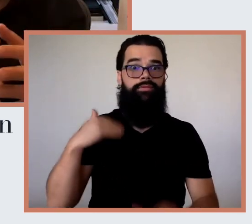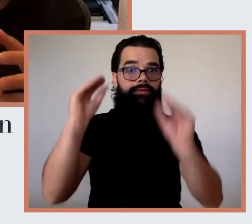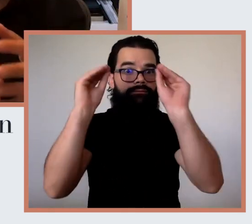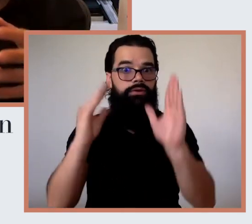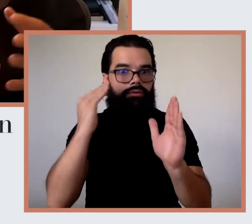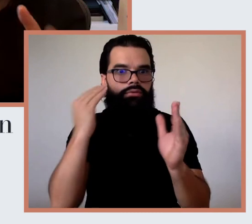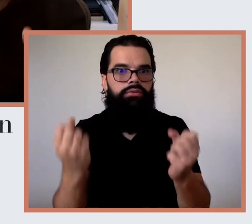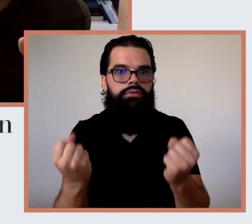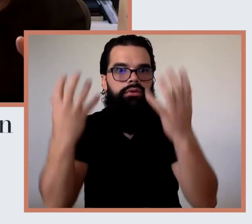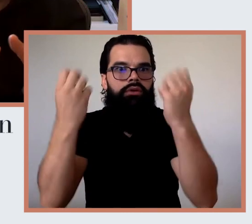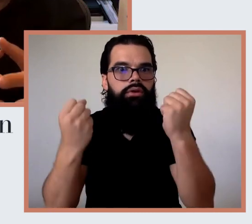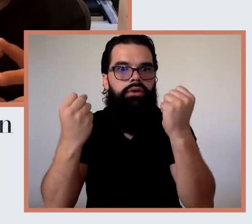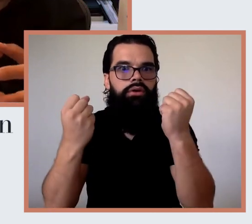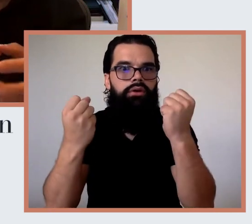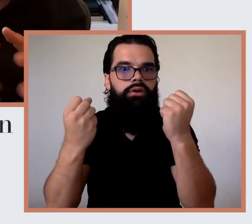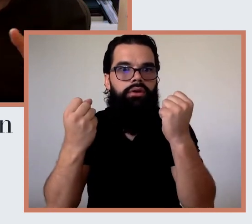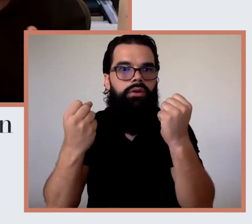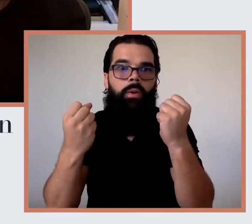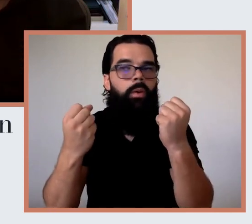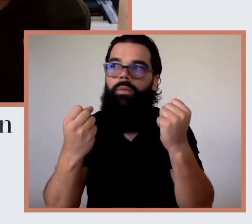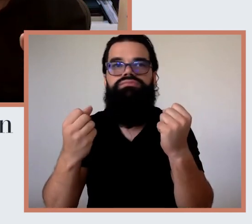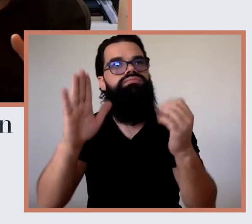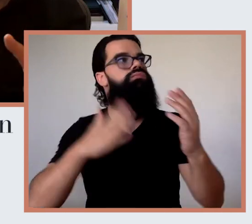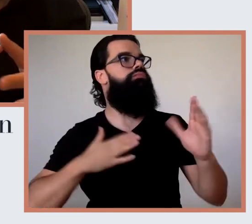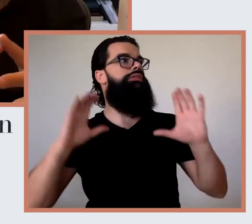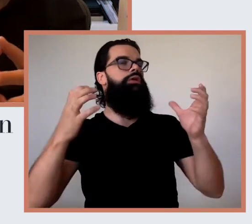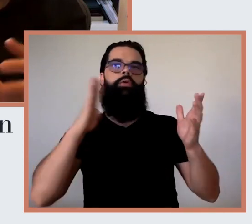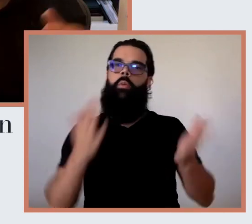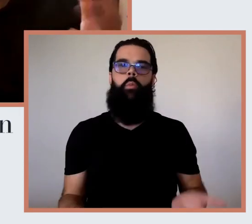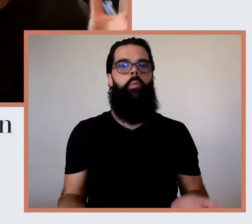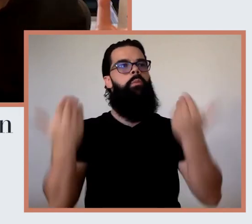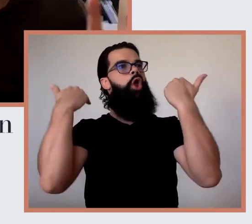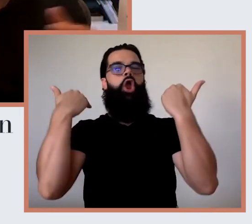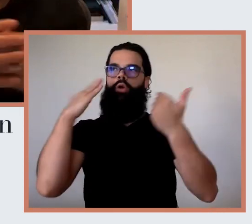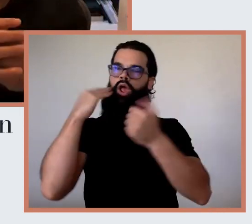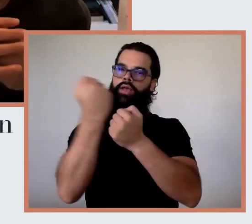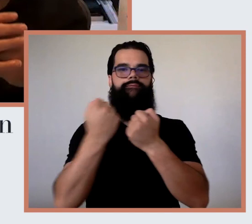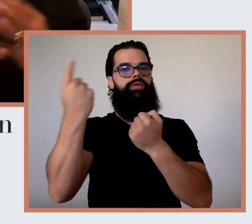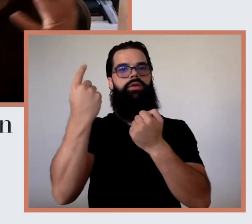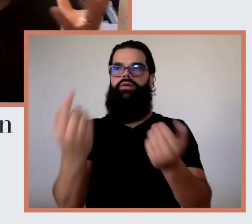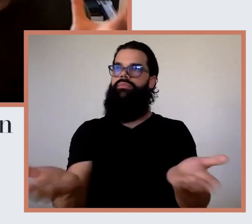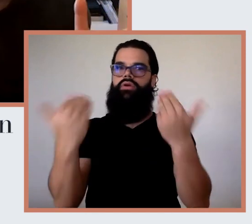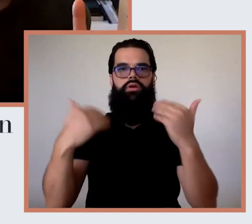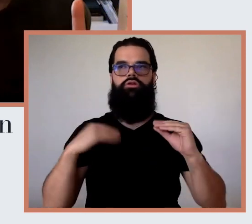has a teacher who knows sign language, who says my class is open to everyone, everyone.